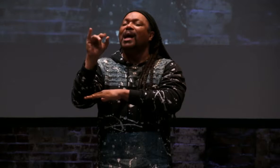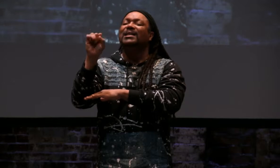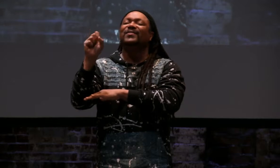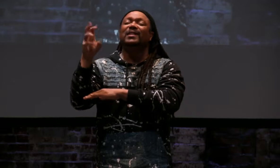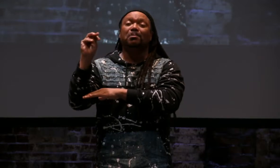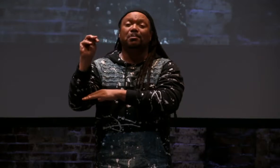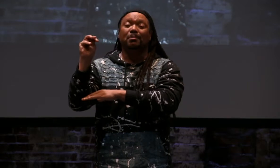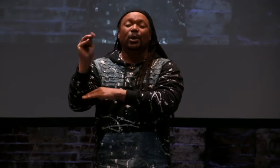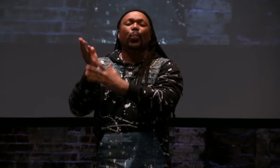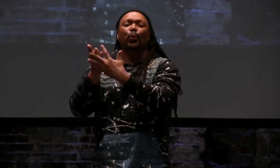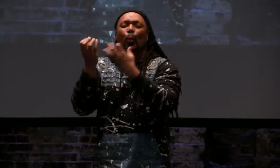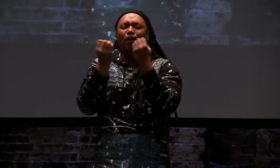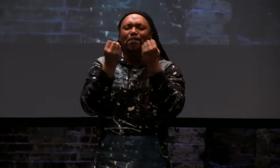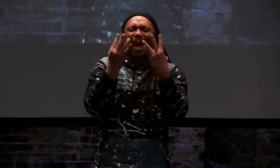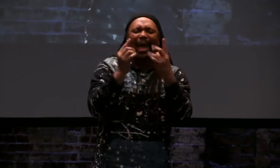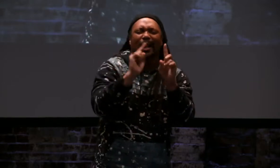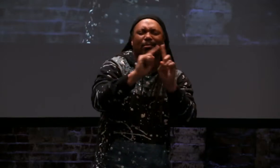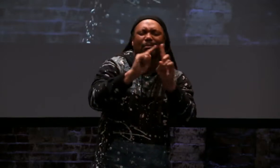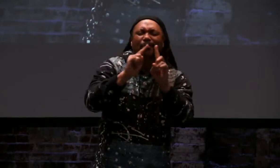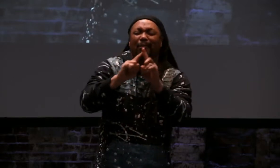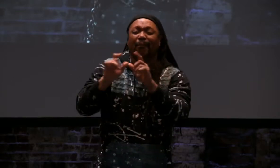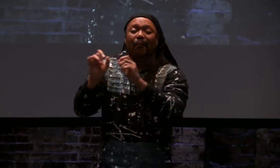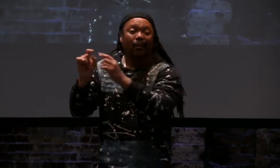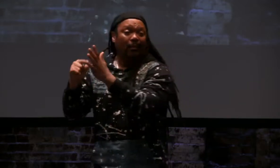That is fundamental, that's fundamental activism 101.